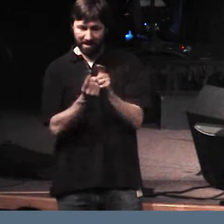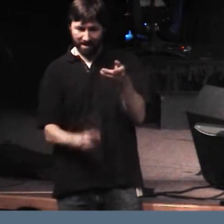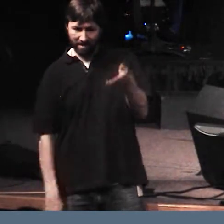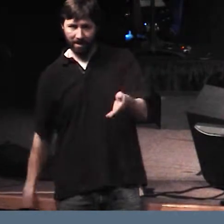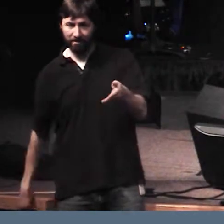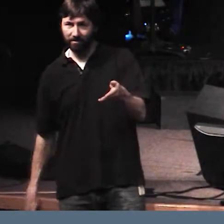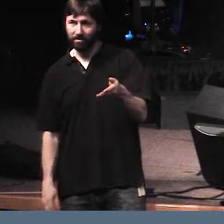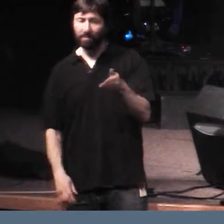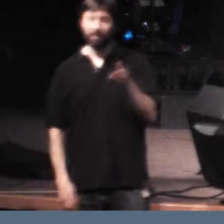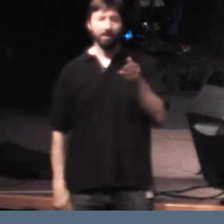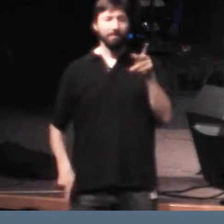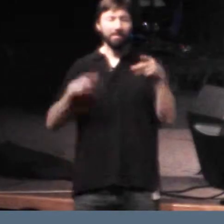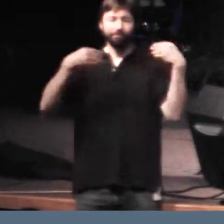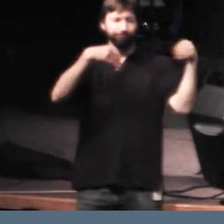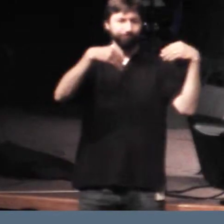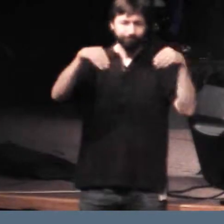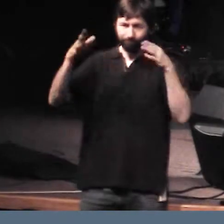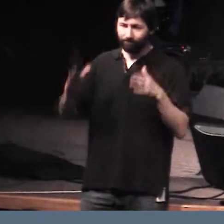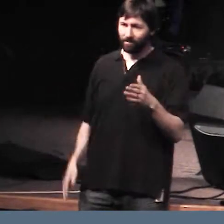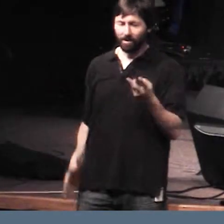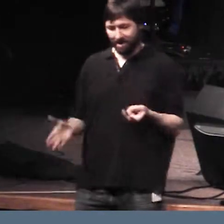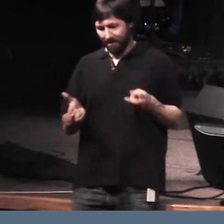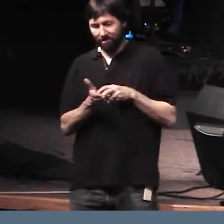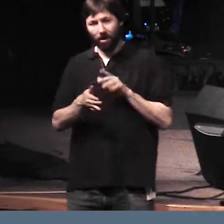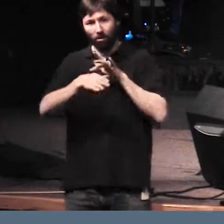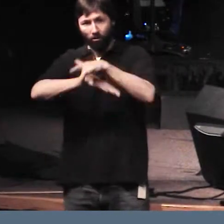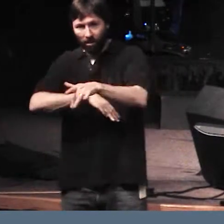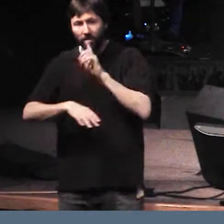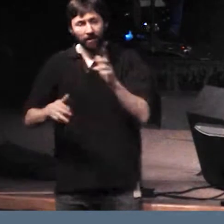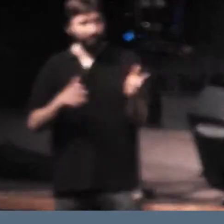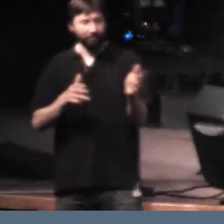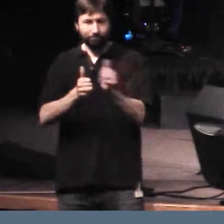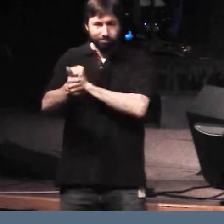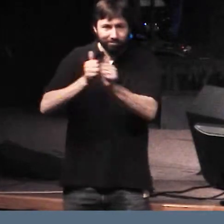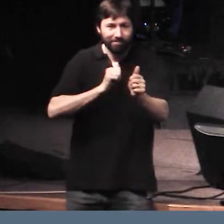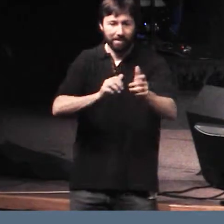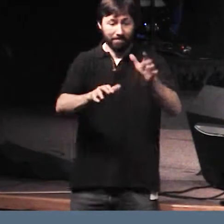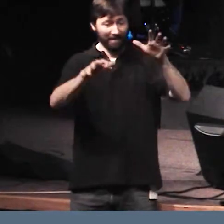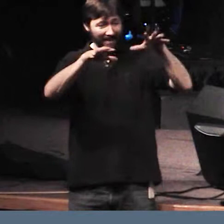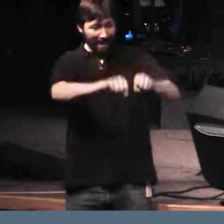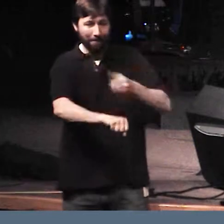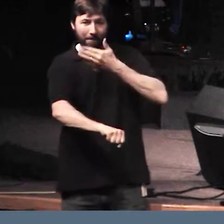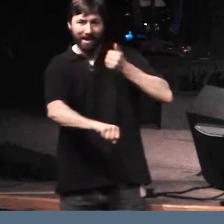the merchants for example they would get up early and it's kind of a race if you will to get the best location right at the city gate